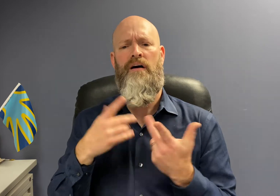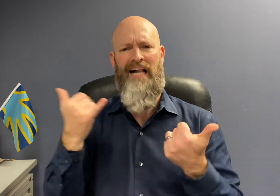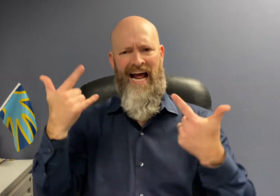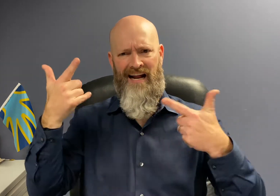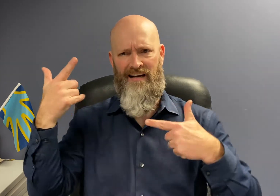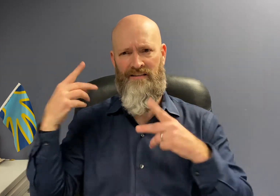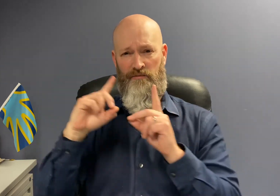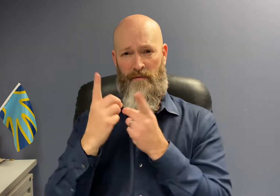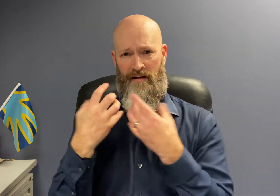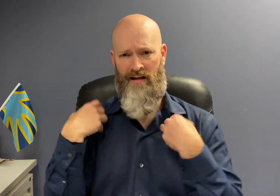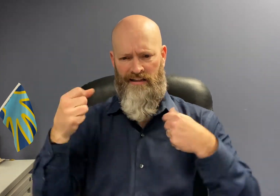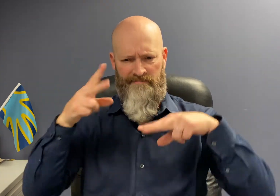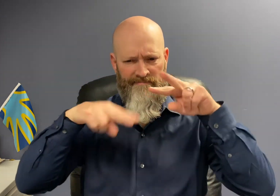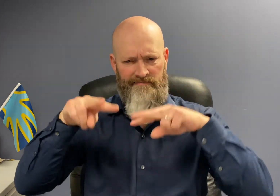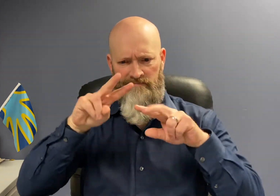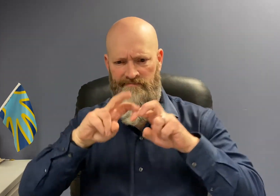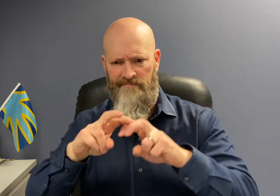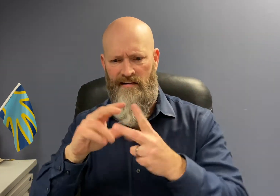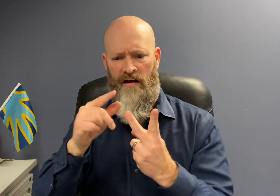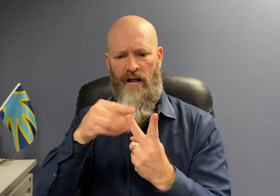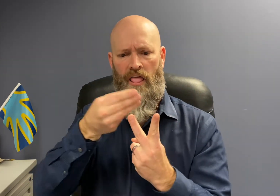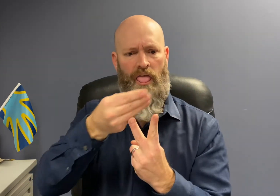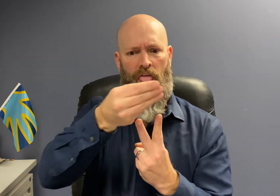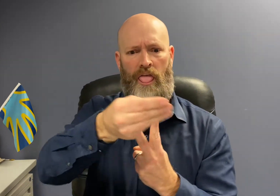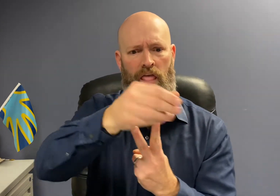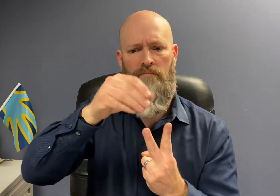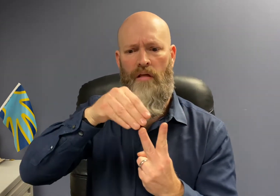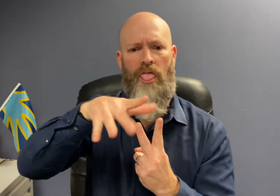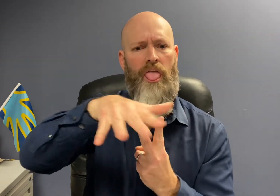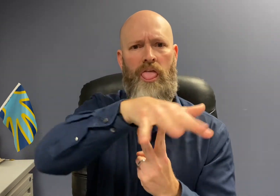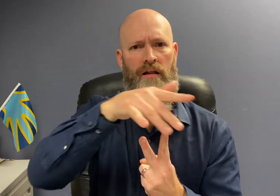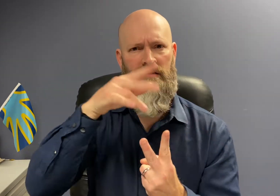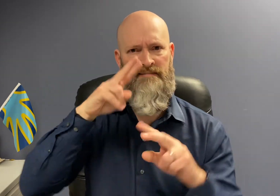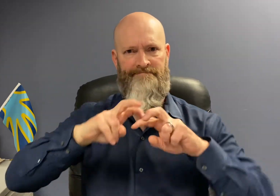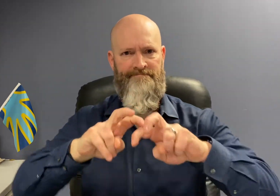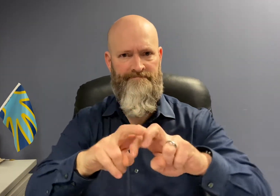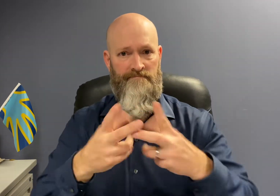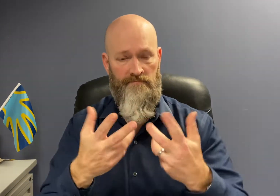The Department of Health is investigating potential exposure risk to the community.